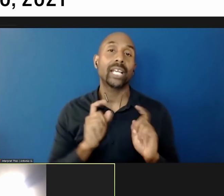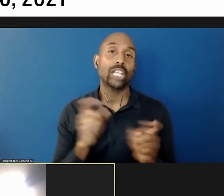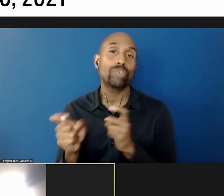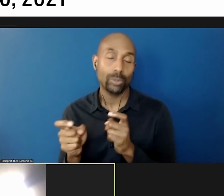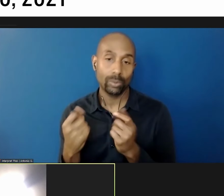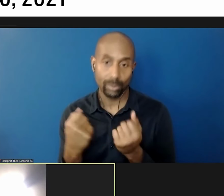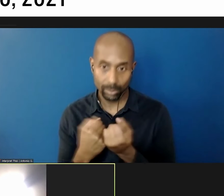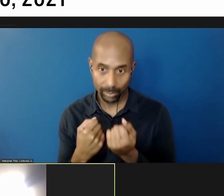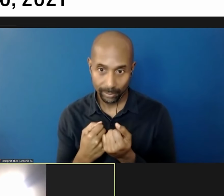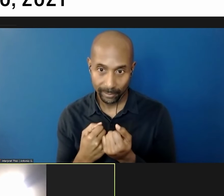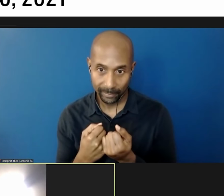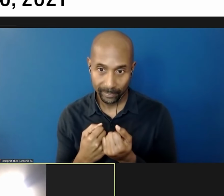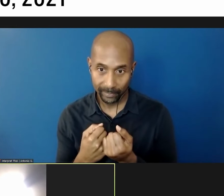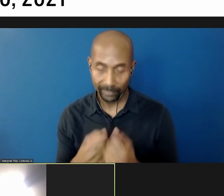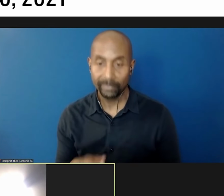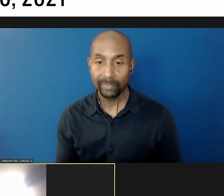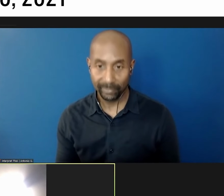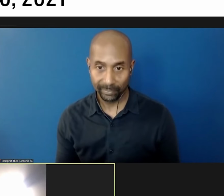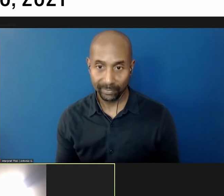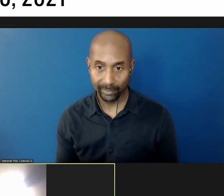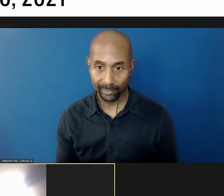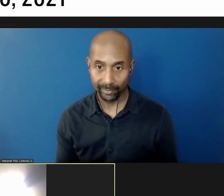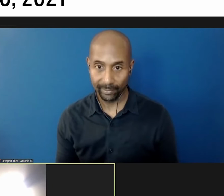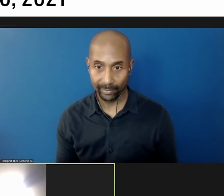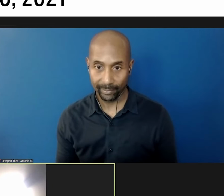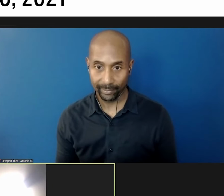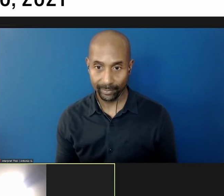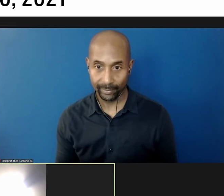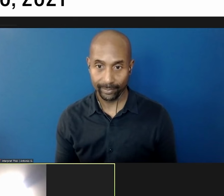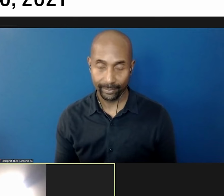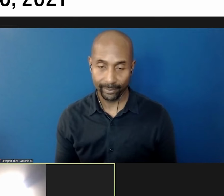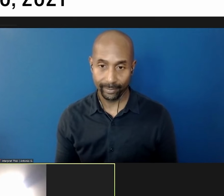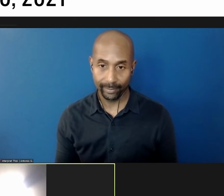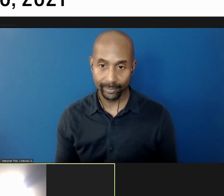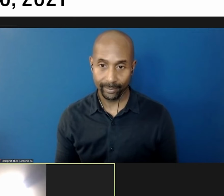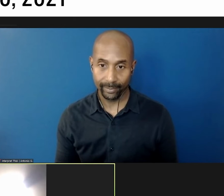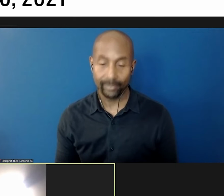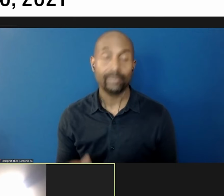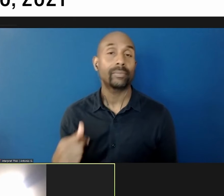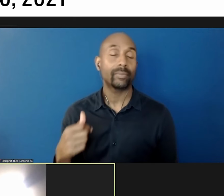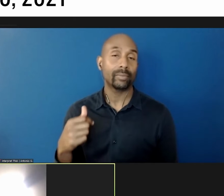it's good to embrace, you know, like for me I come from Papua New Guinea, and our cultural